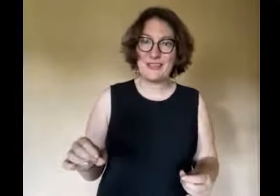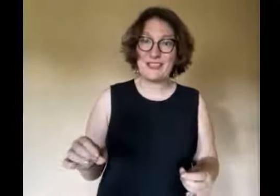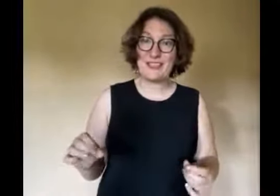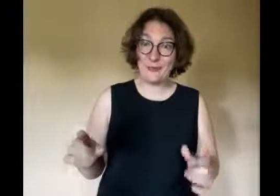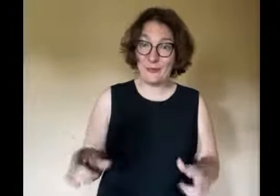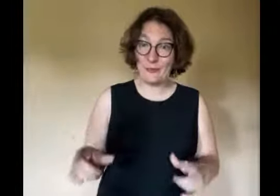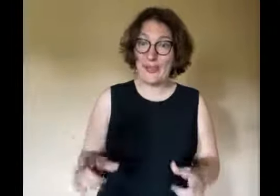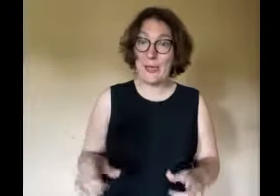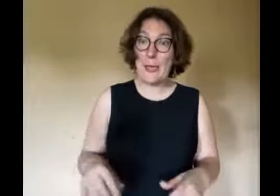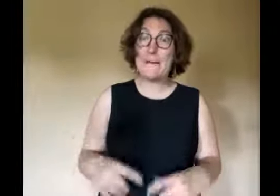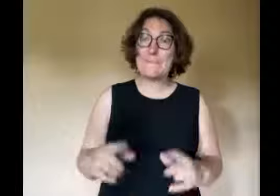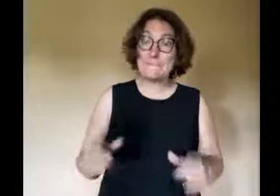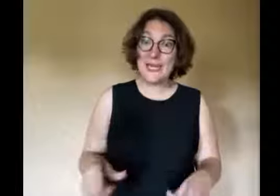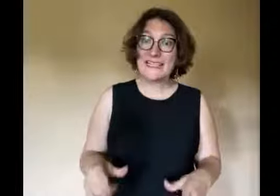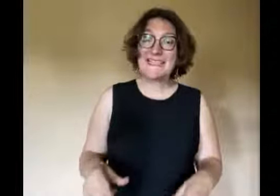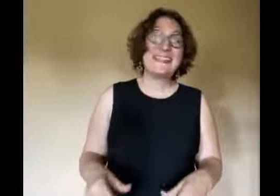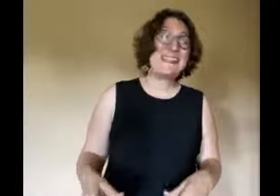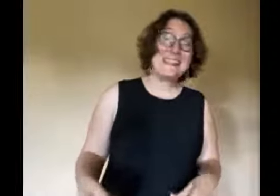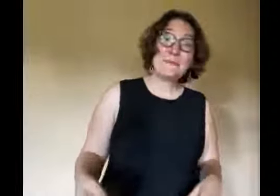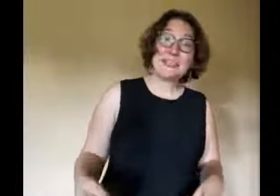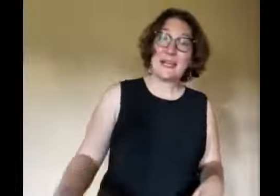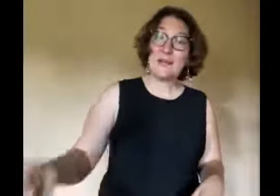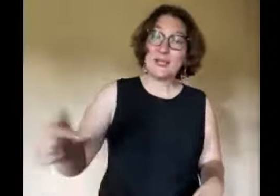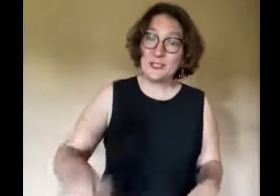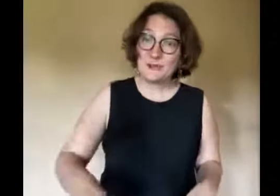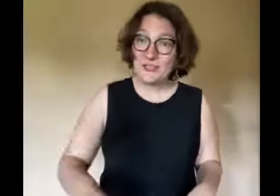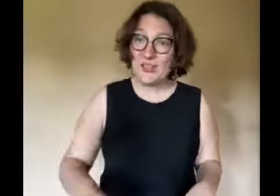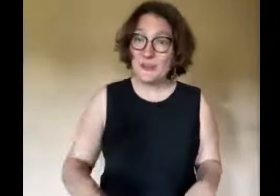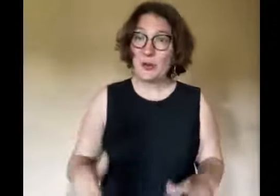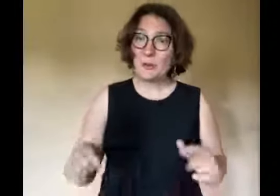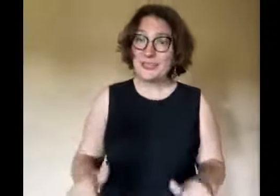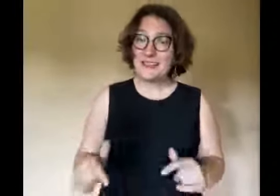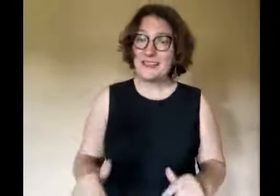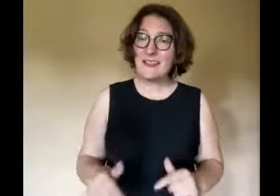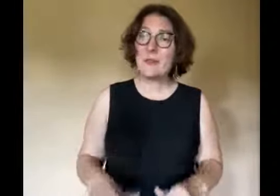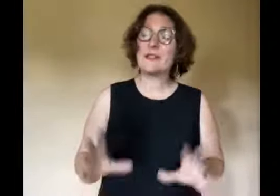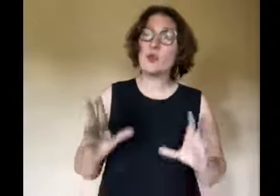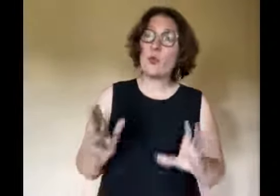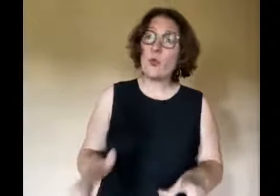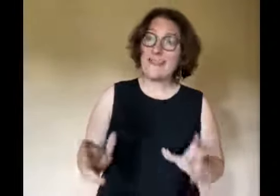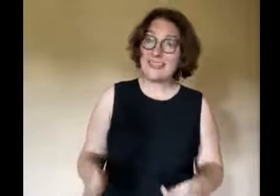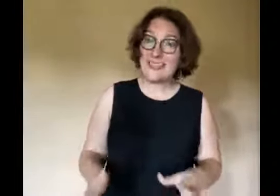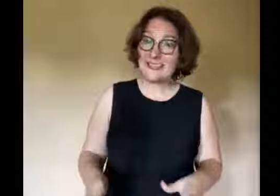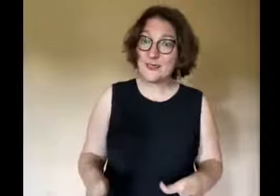20:22 gratitudes? Like, what what are you appreciating, and we'll talk later about the difference between appreciation and gratitude. I do like the word appreciation better, just has a cleaner flavor to it. And again, we'll get to that. And the third thing are driftwood brags. So driftwood brags if you've never encountered them before, it's an acknowledgement and excitement, a celebration of something that has happened